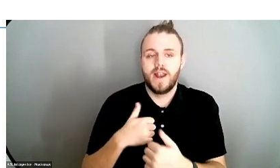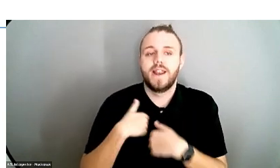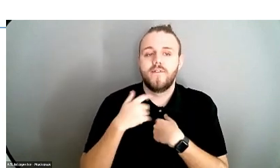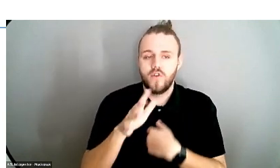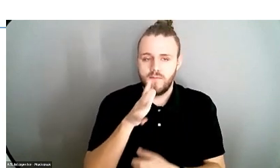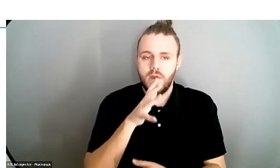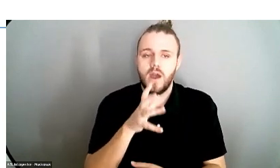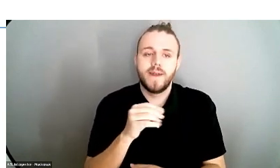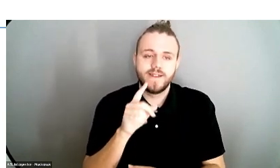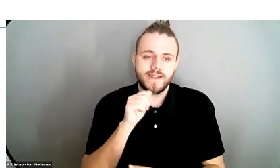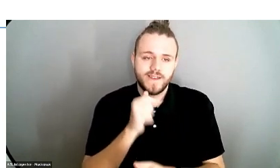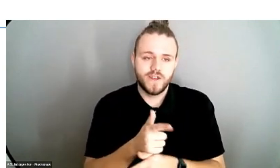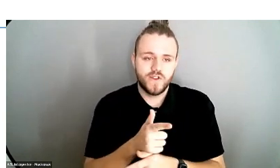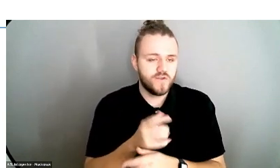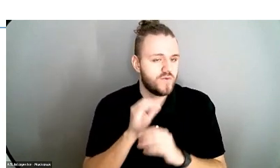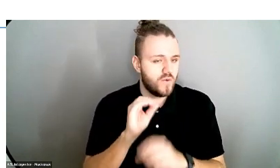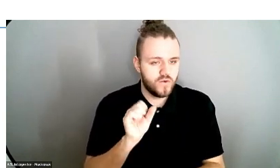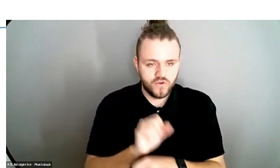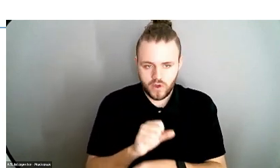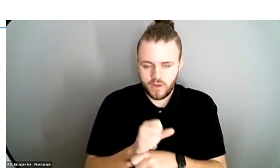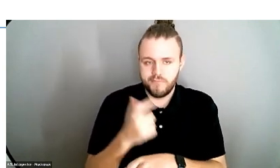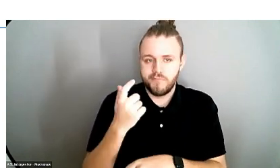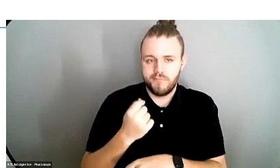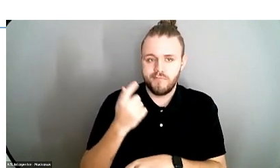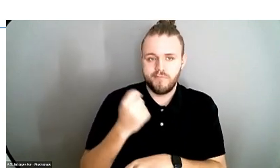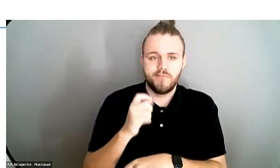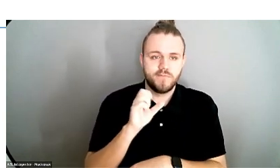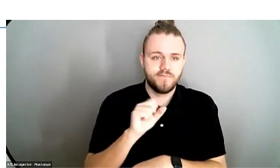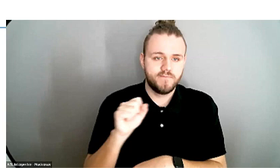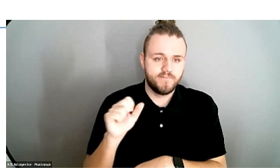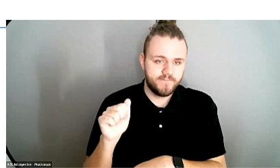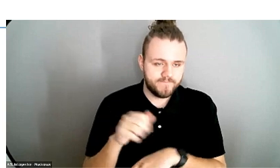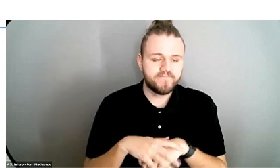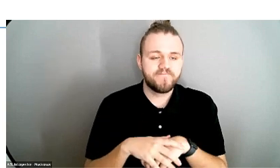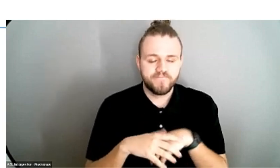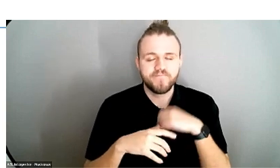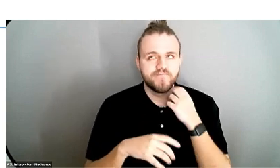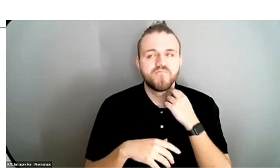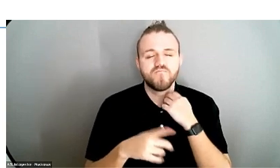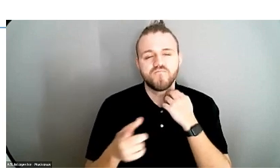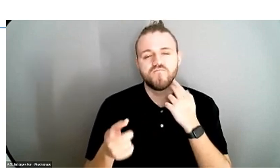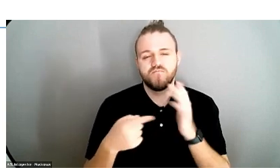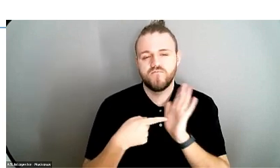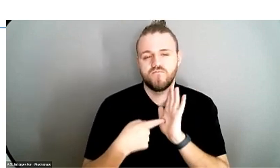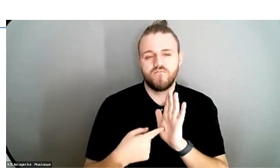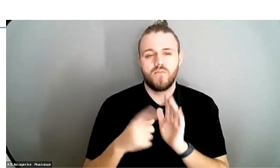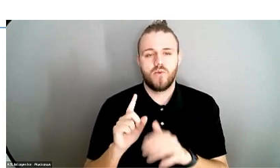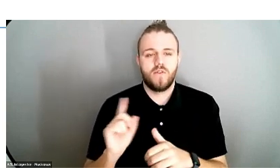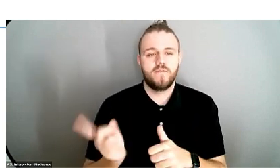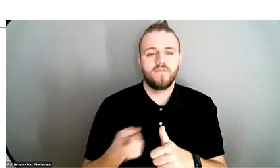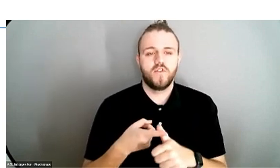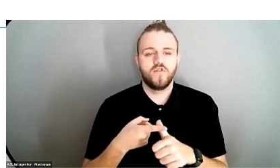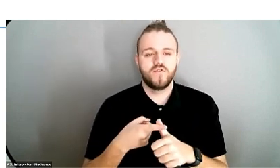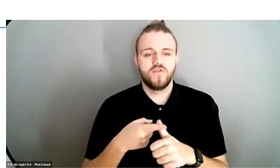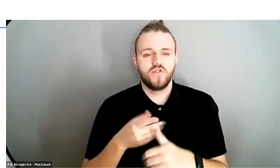She is unemployed, receiving social assistance, so she presented for her first prenatal visit